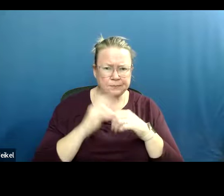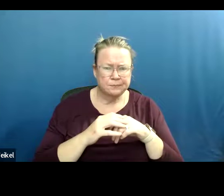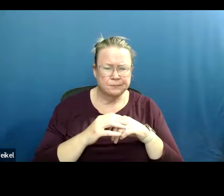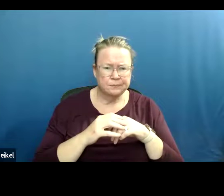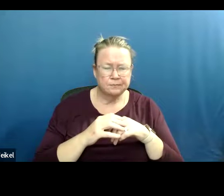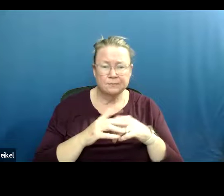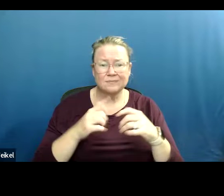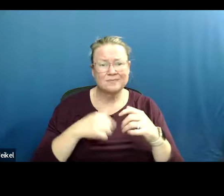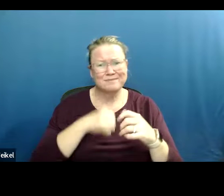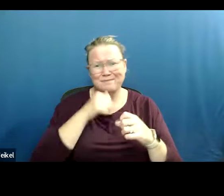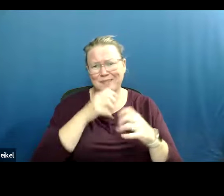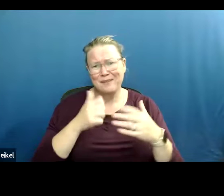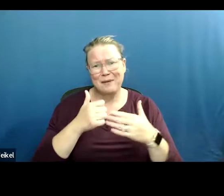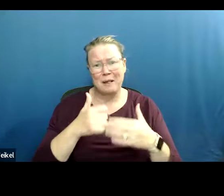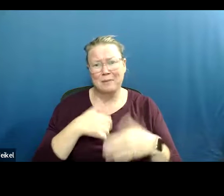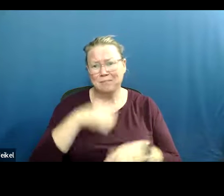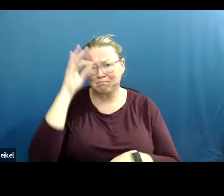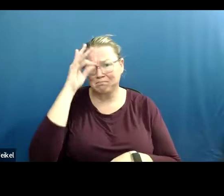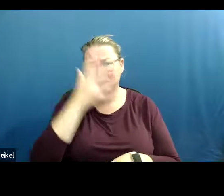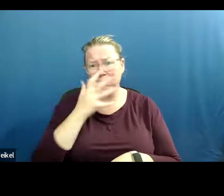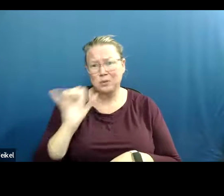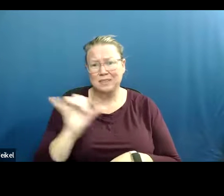Captioner Trish: Not much help cause I don't know what it looks like on your end.